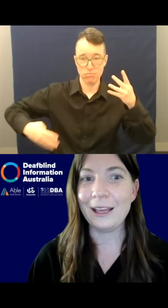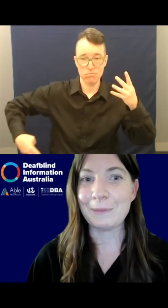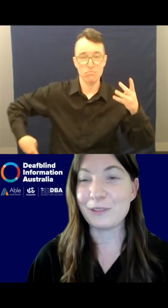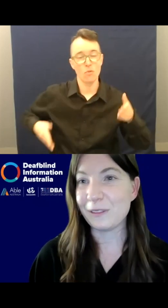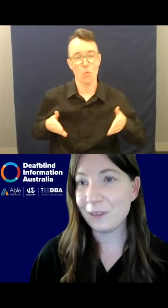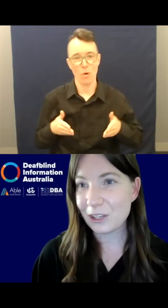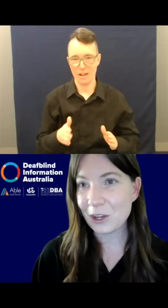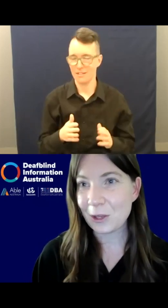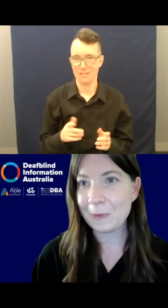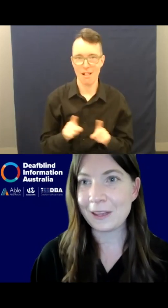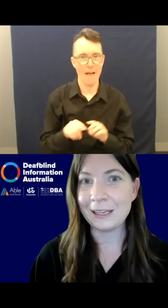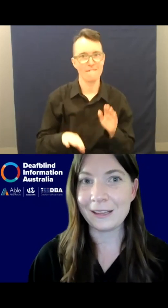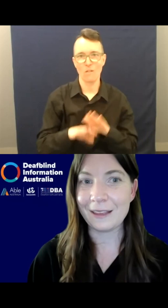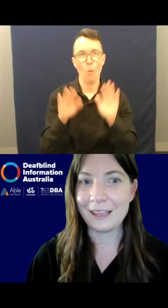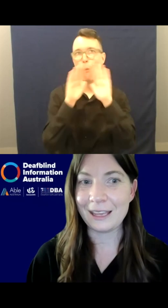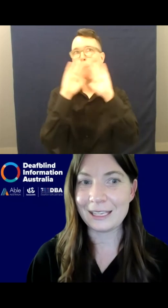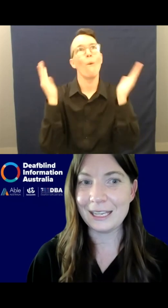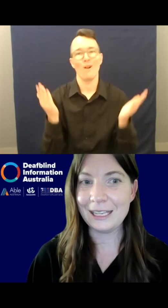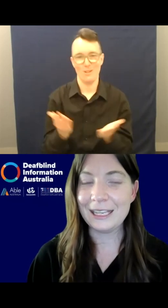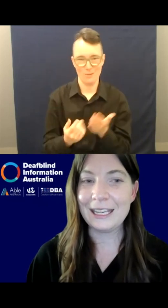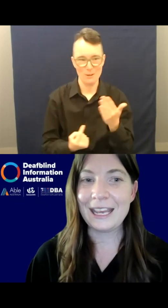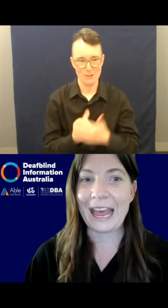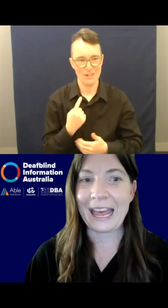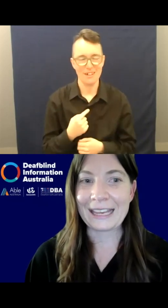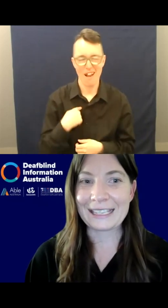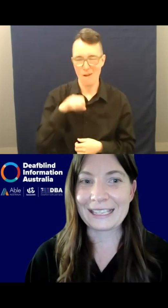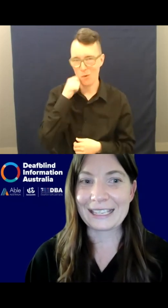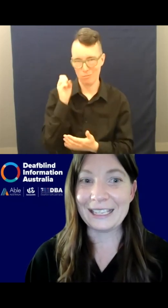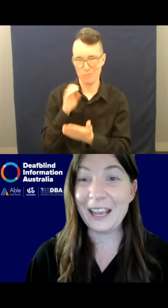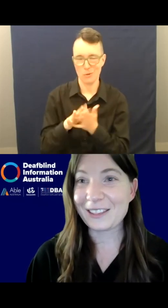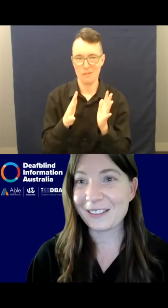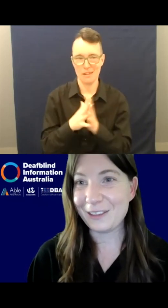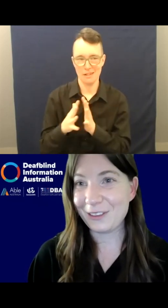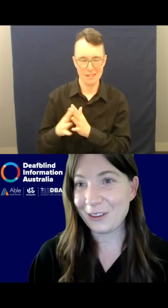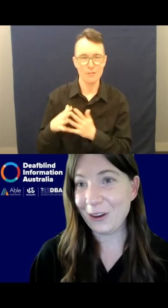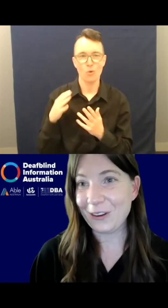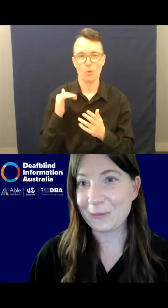different search terms and links at the end here, and yeah, just give it a go as well.